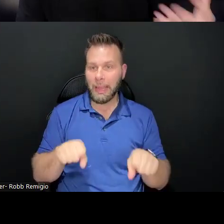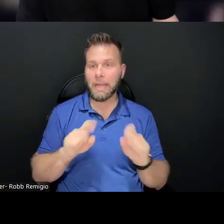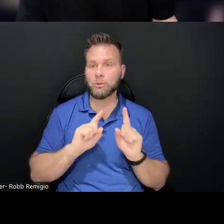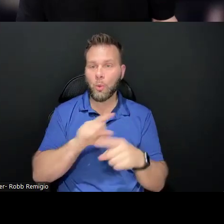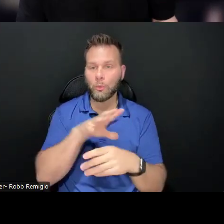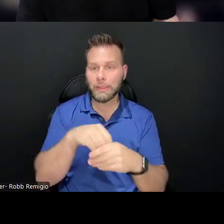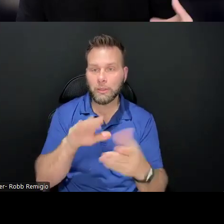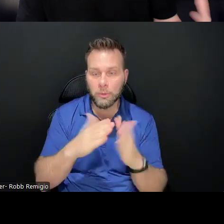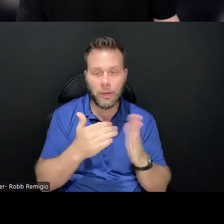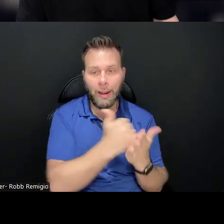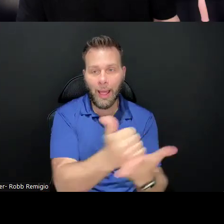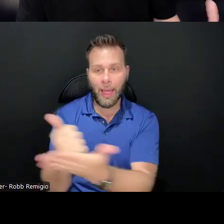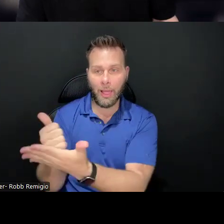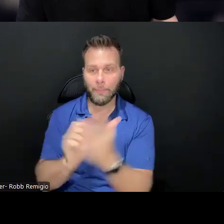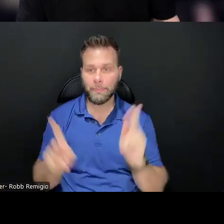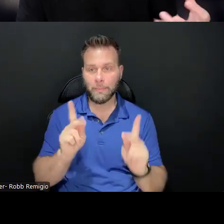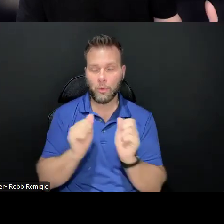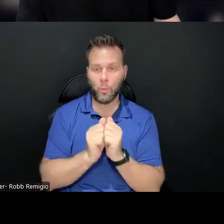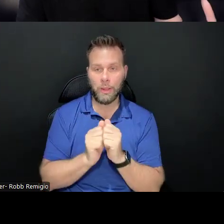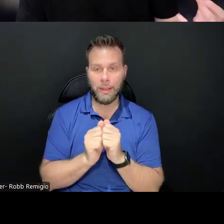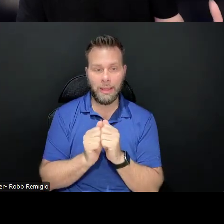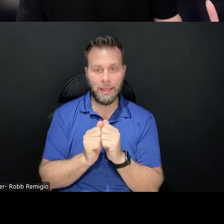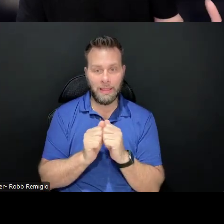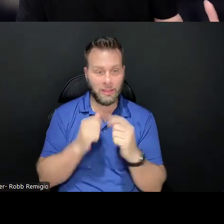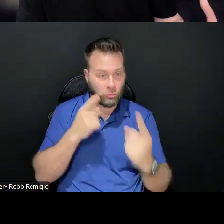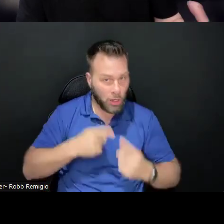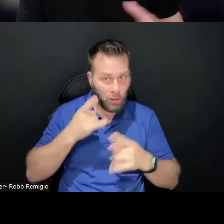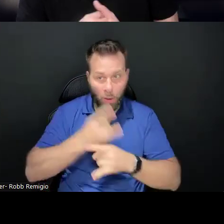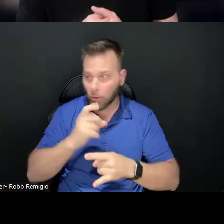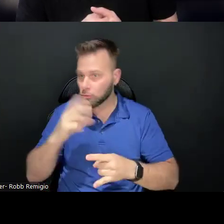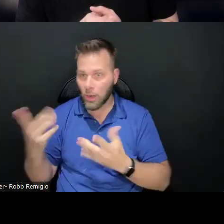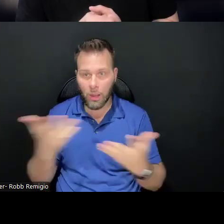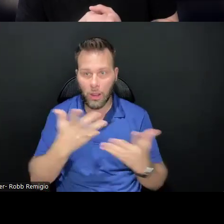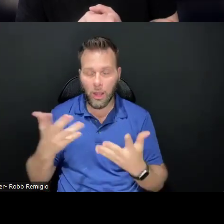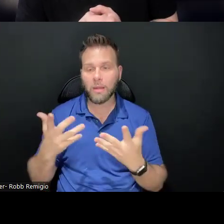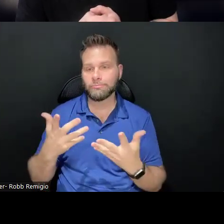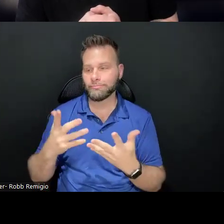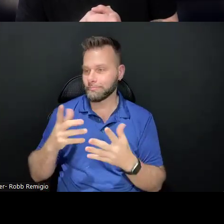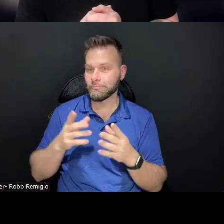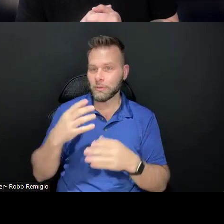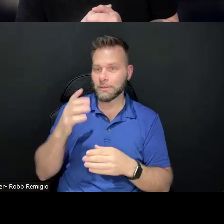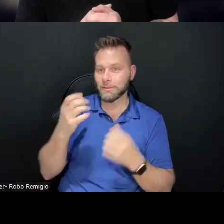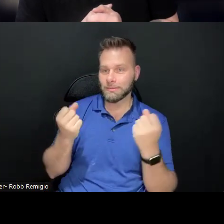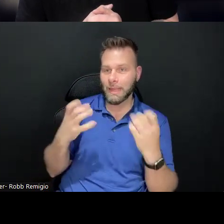able to go out into the community and to help people who are themselves struggling with